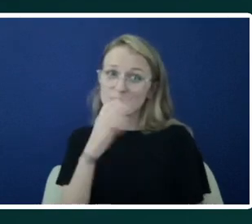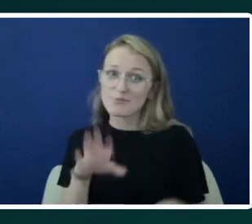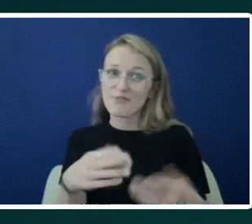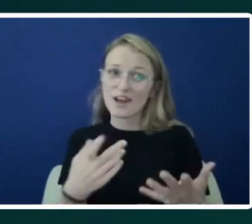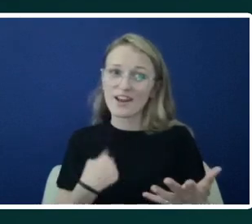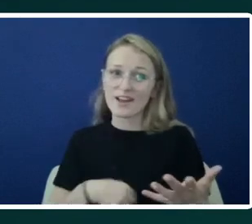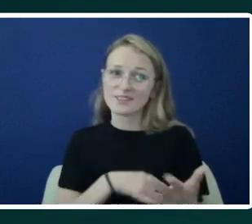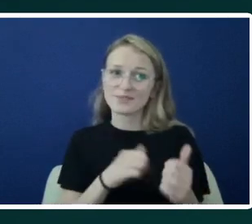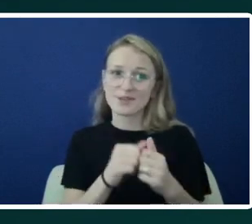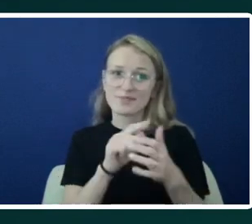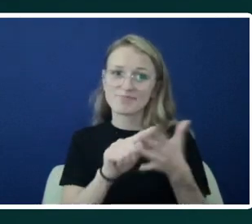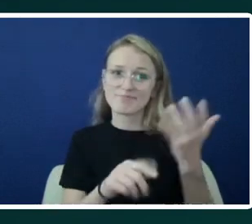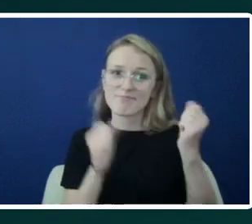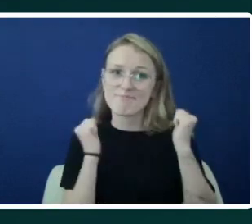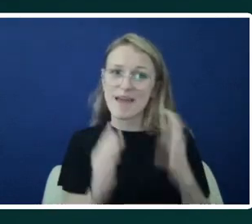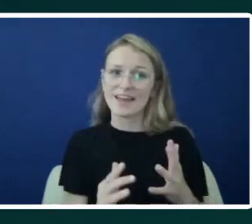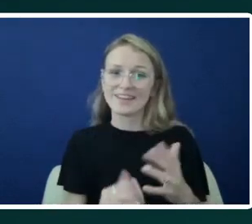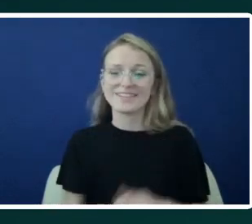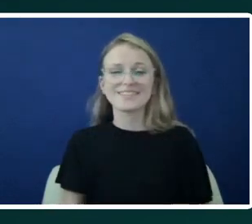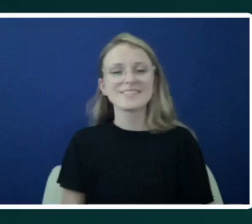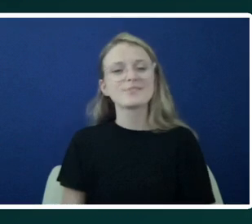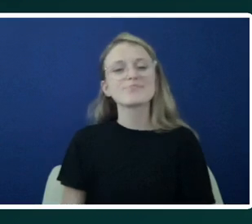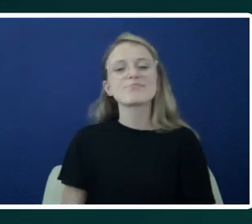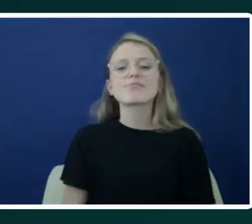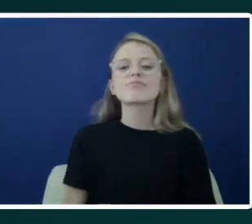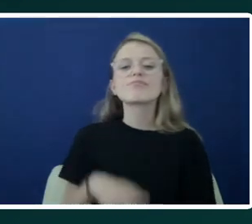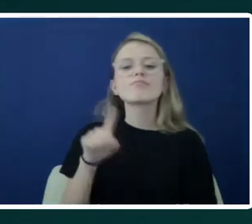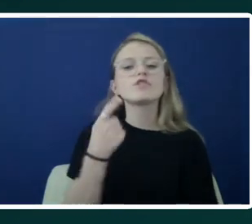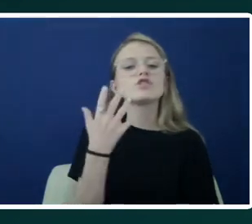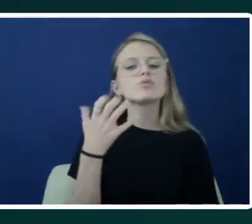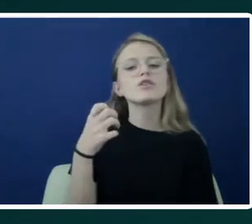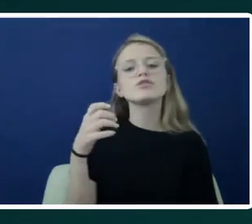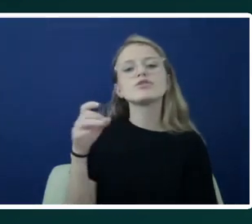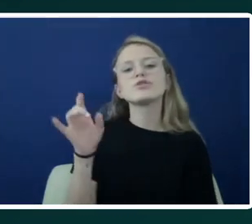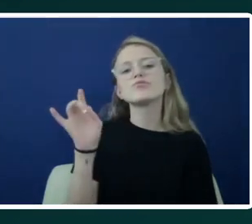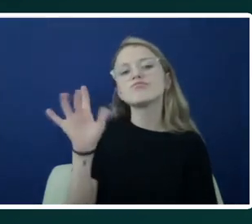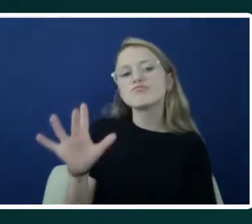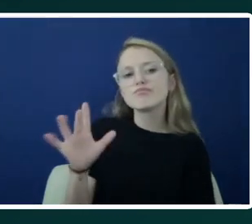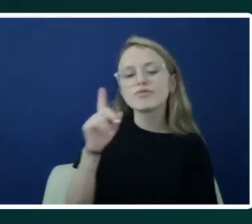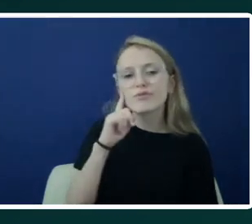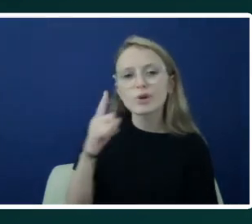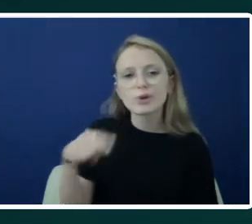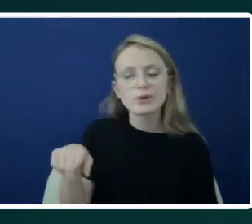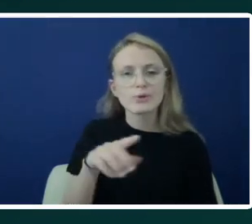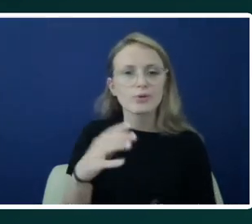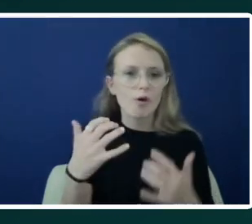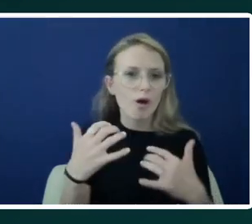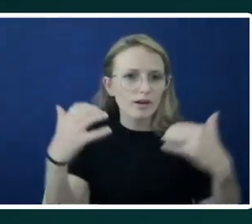I just wanted to ping, for you in the audience, that all of these links that Samir has provided